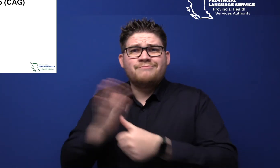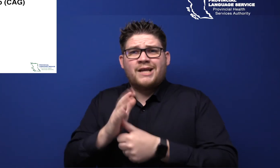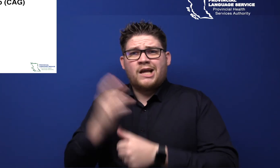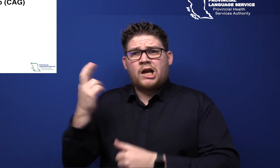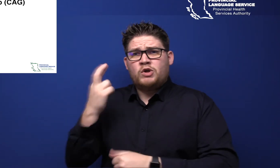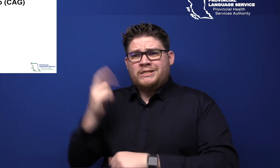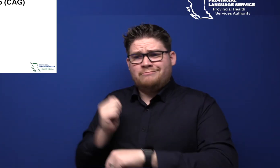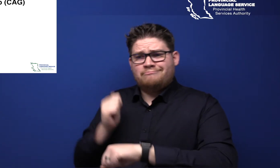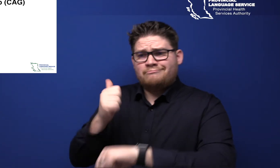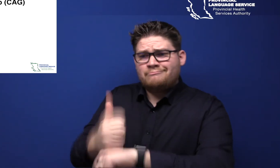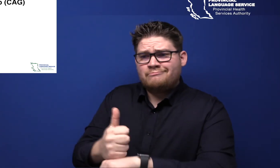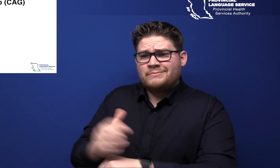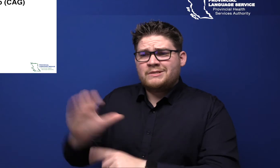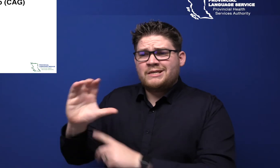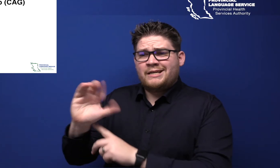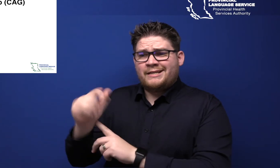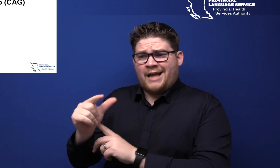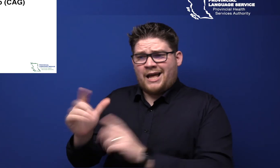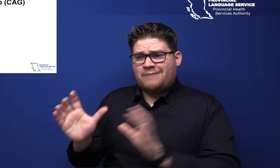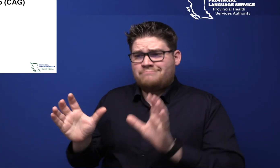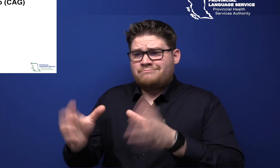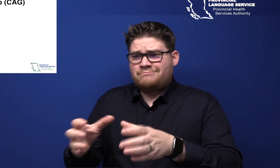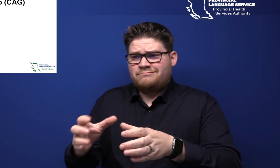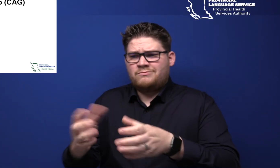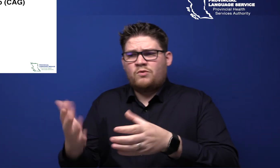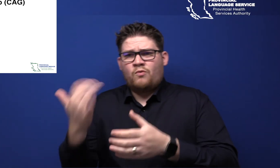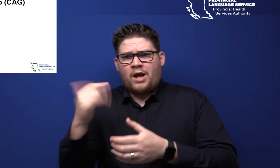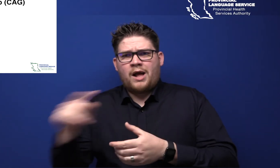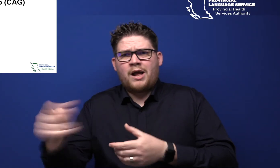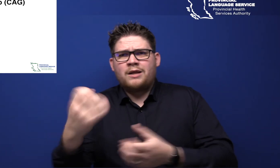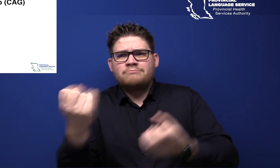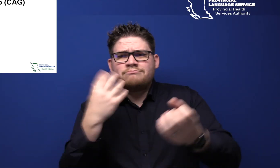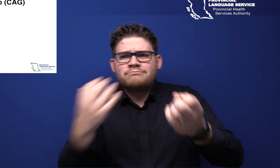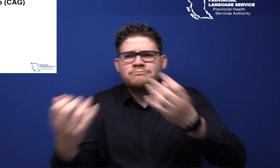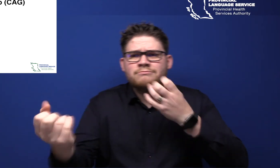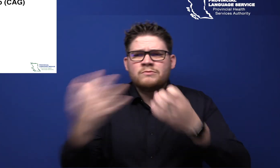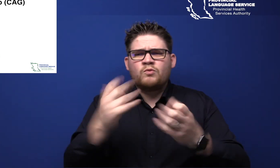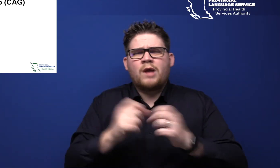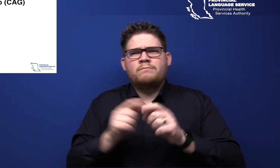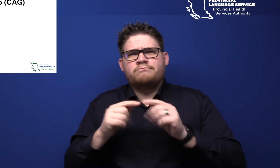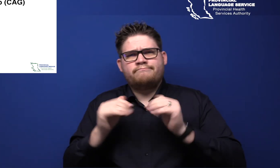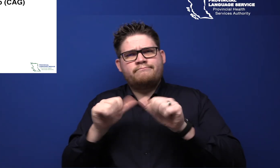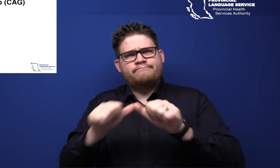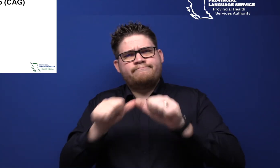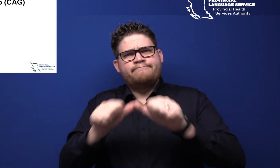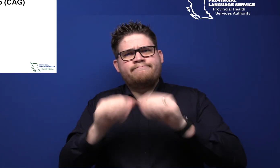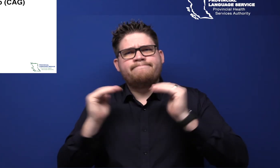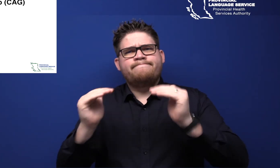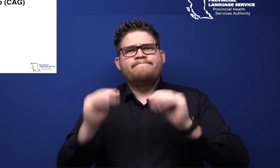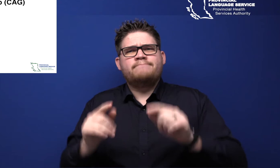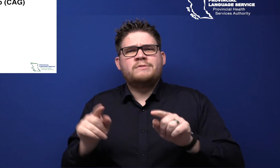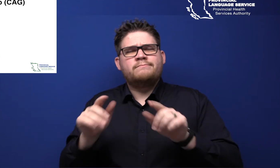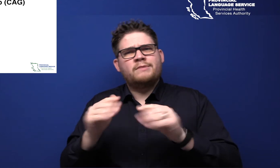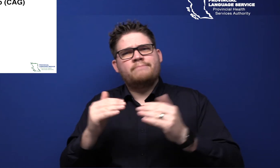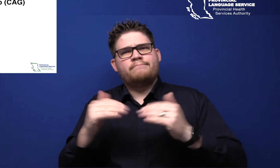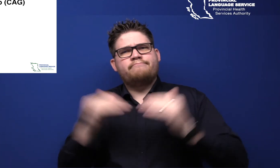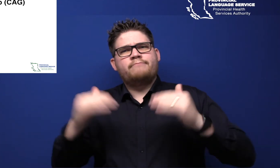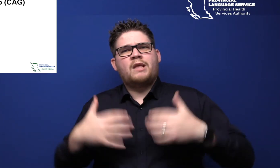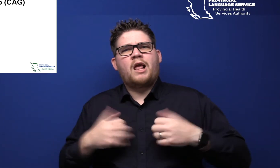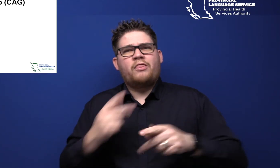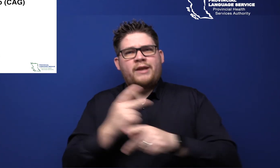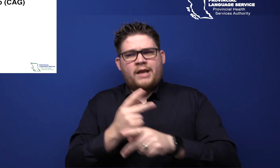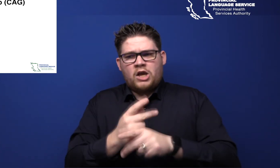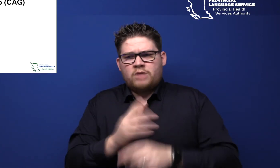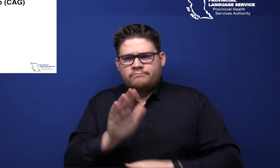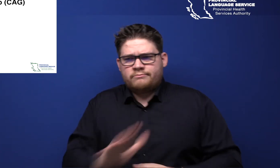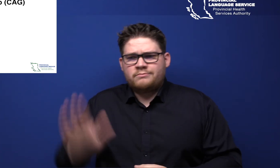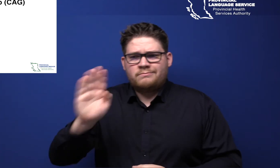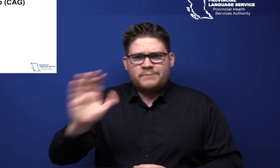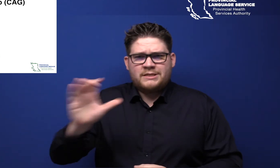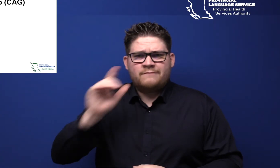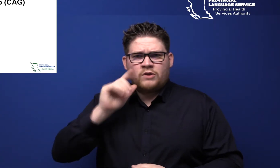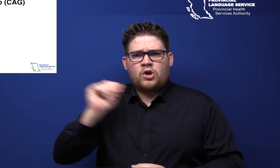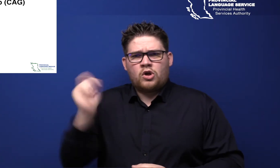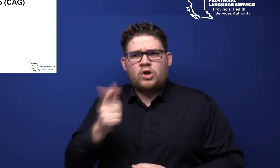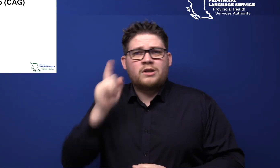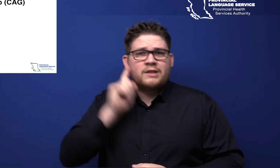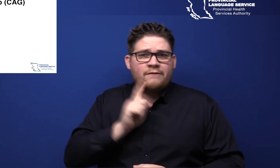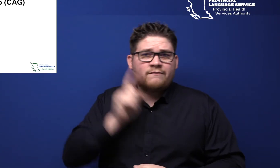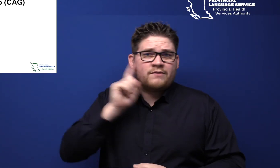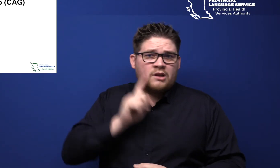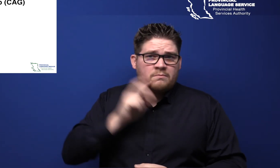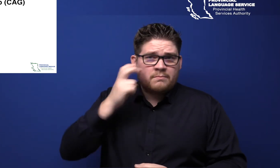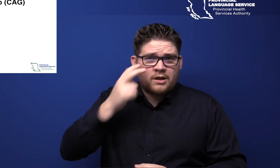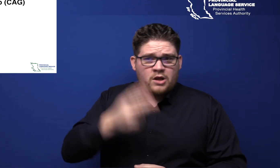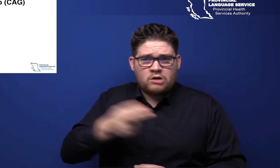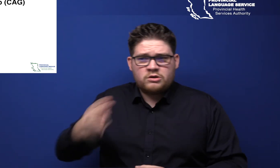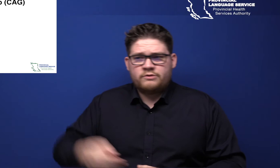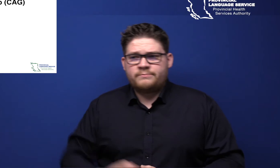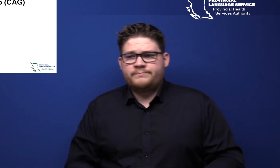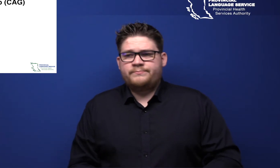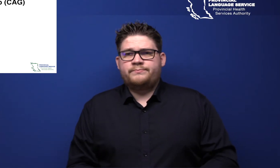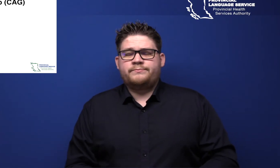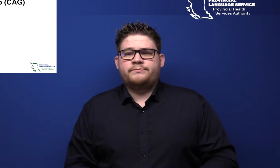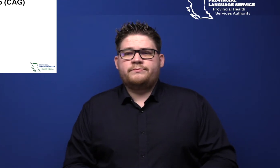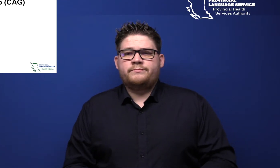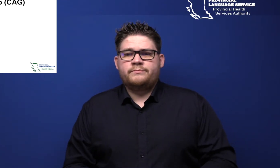THE MAIN REASON THE CAG WAS ESTABLISHED AND THE OVERALL ENGAGEMENT PROCESS IS THE DESIRE TO CREATE EQUITABLE ACCESS